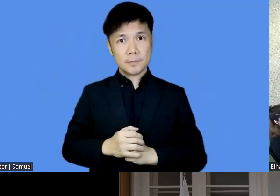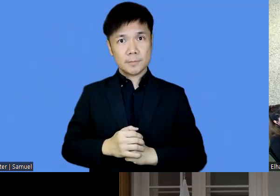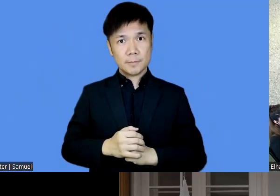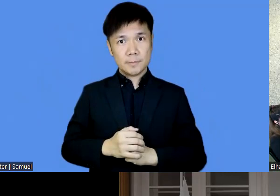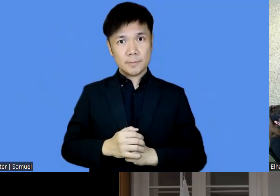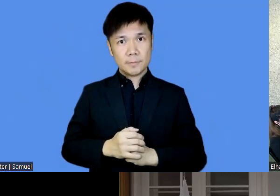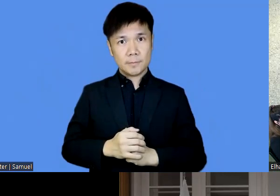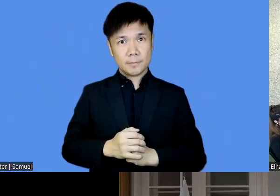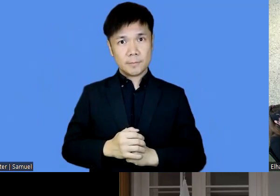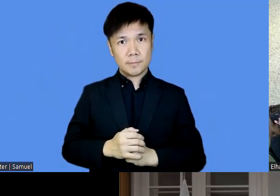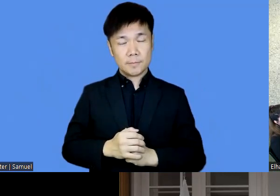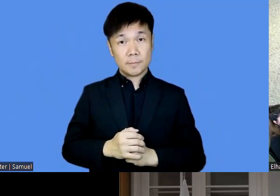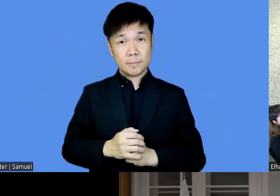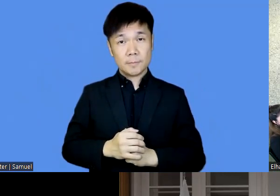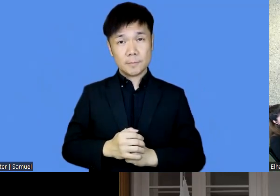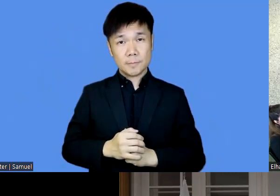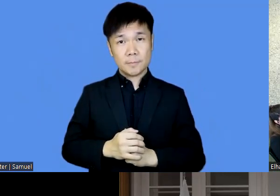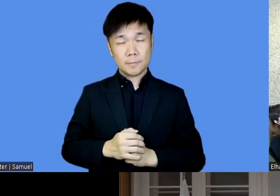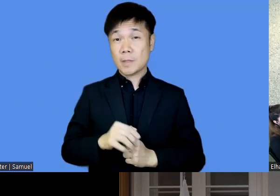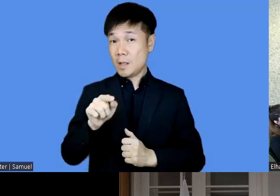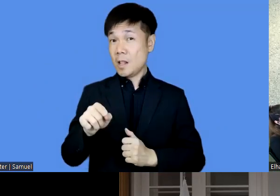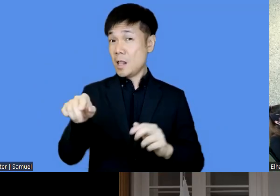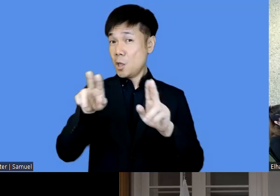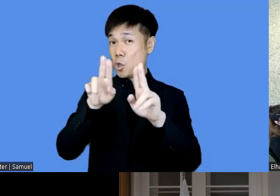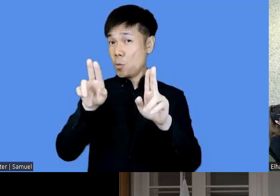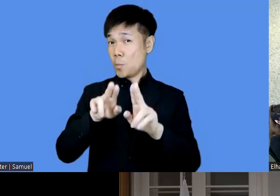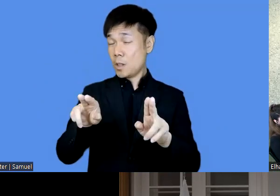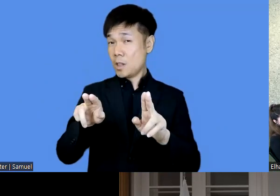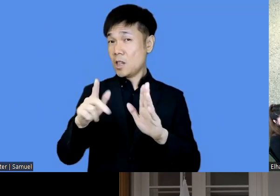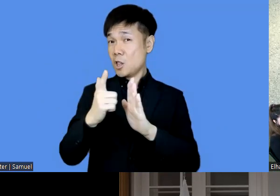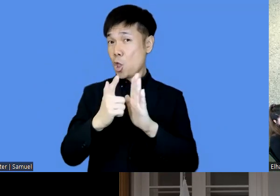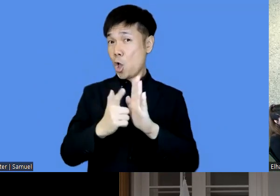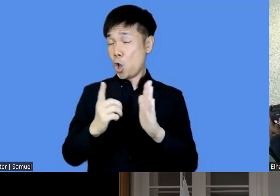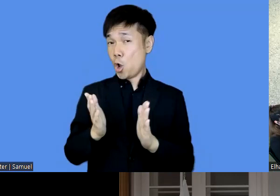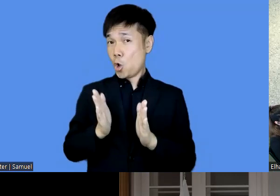and implementation of international humanitarian law from disability perspective.